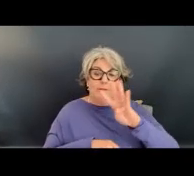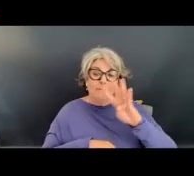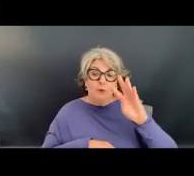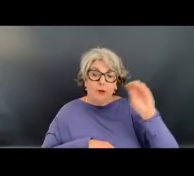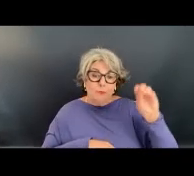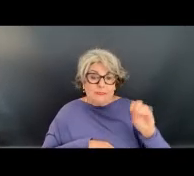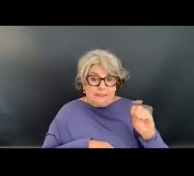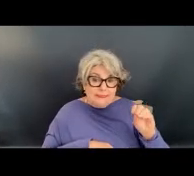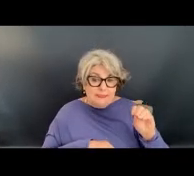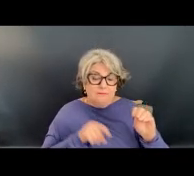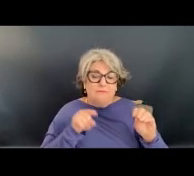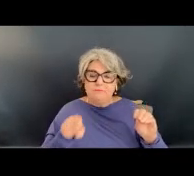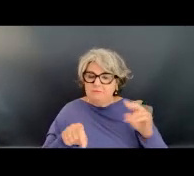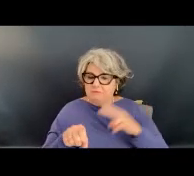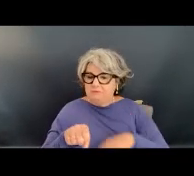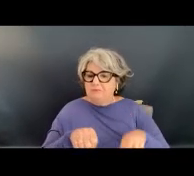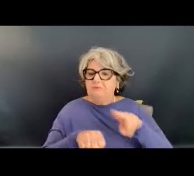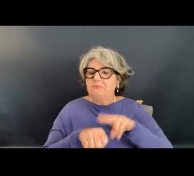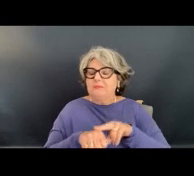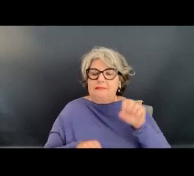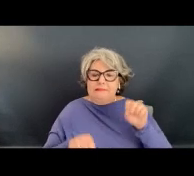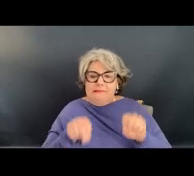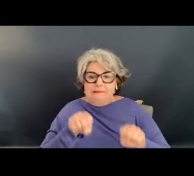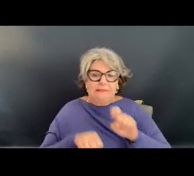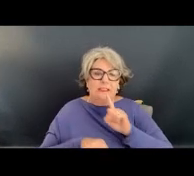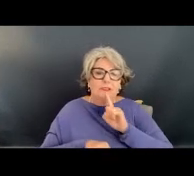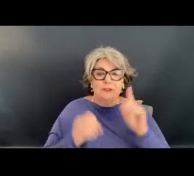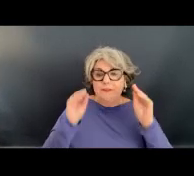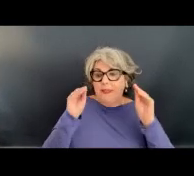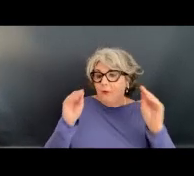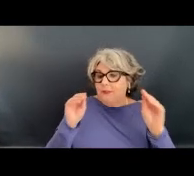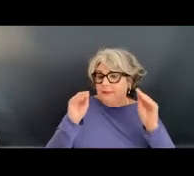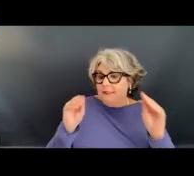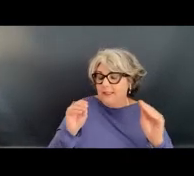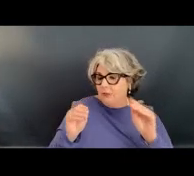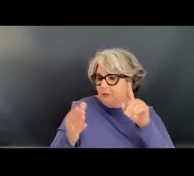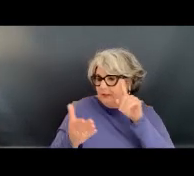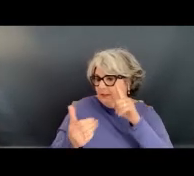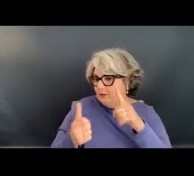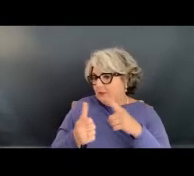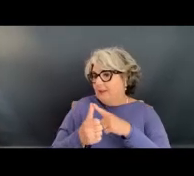nationwide were unsure they would teach when they took that exploratory introductory course.